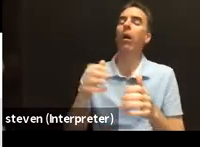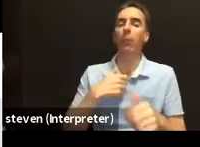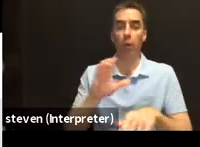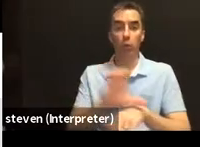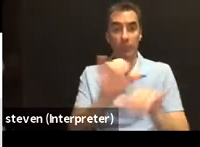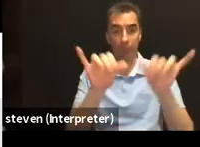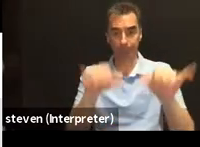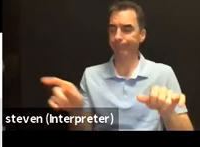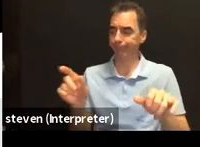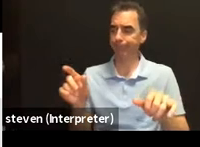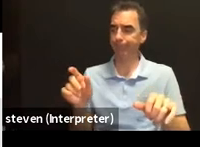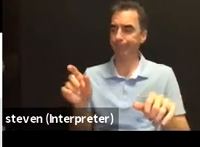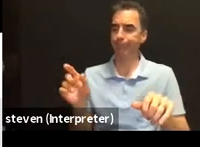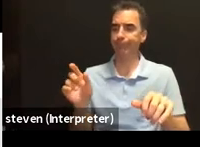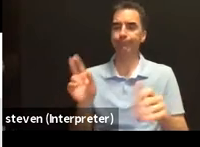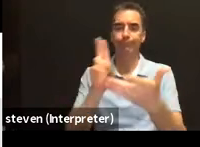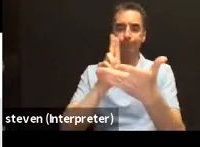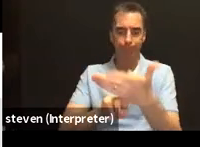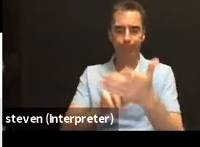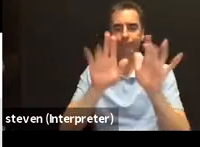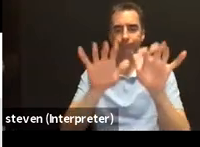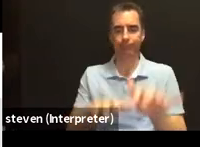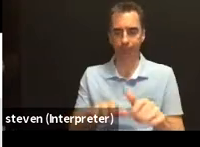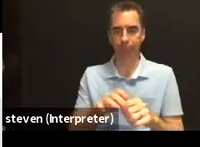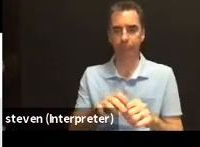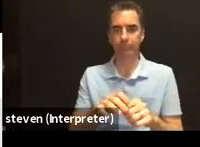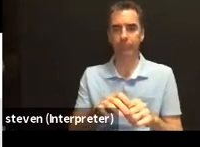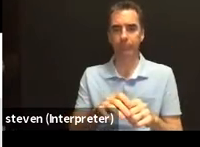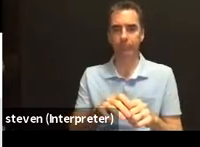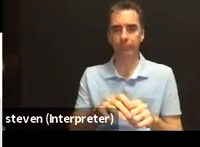maria.rodriguez: If they were diverted right at the front door and then they come back a month later.